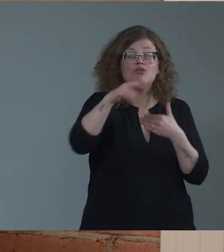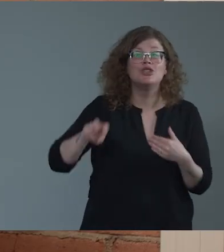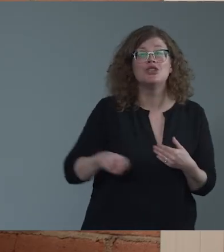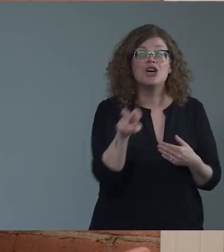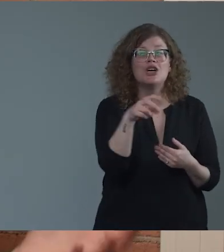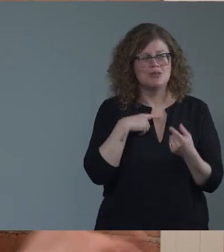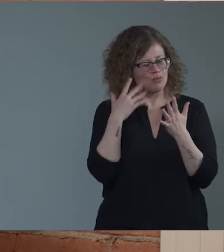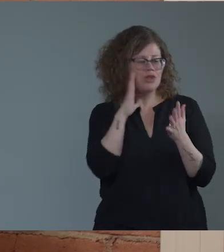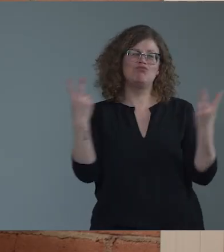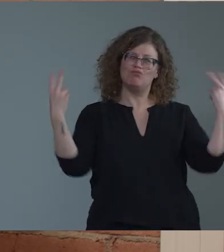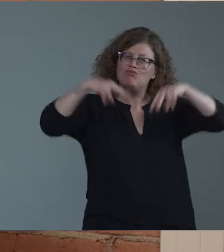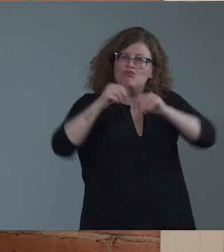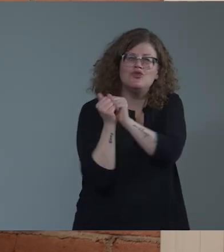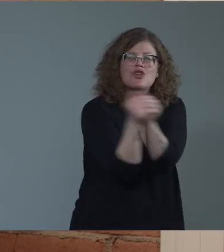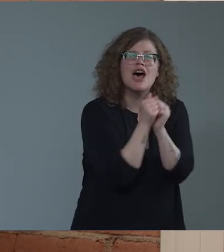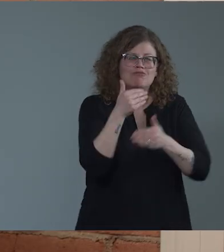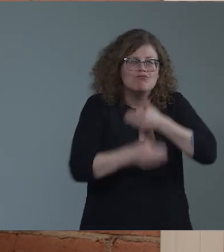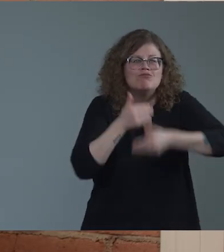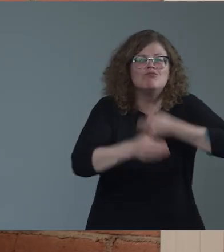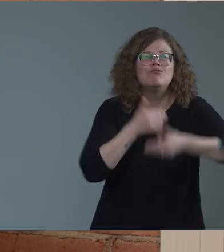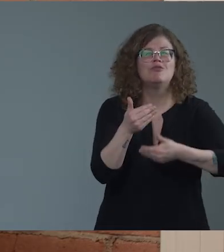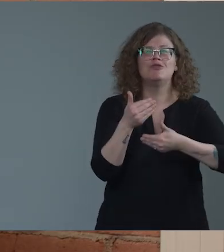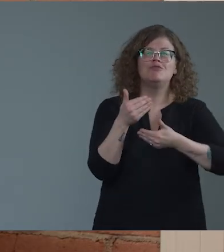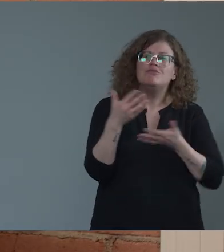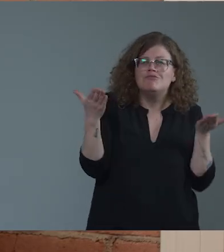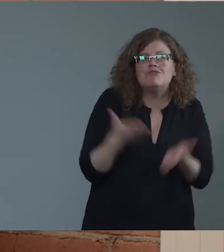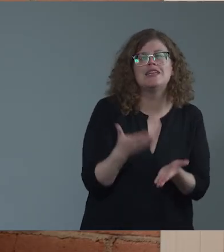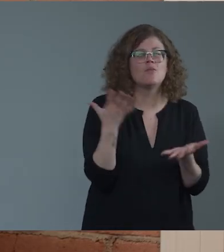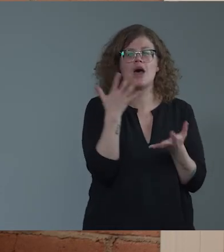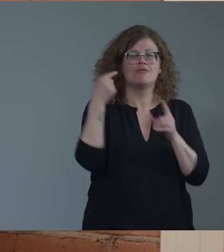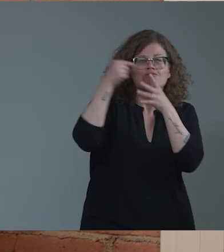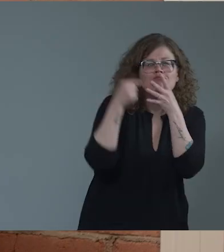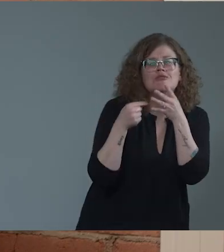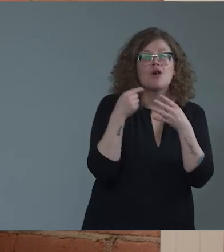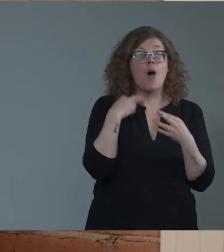why we're committing to this public art one on one process. As you join me through the rest of the journey, we'll start